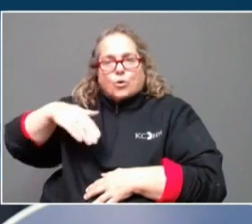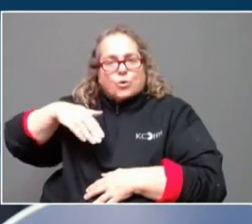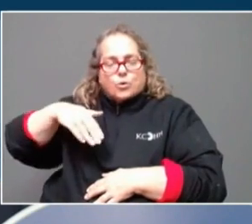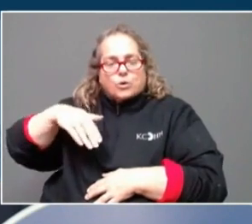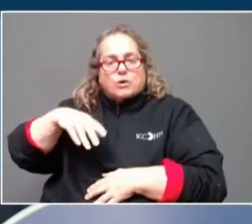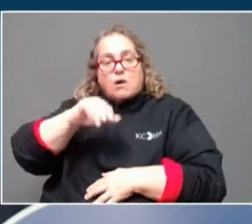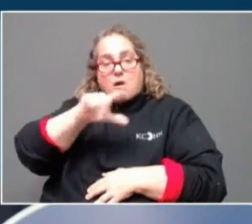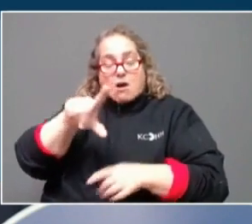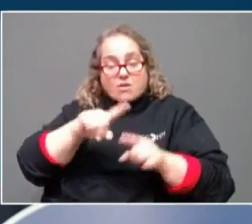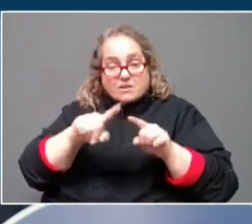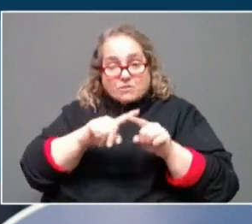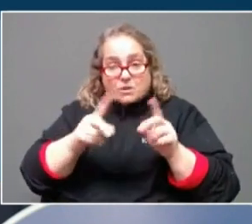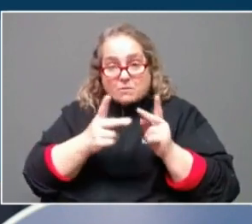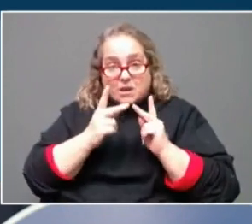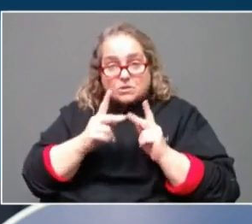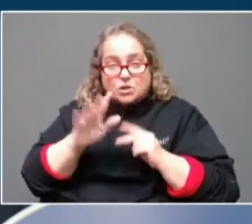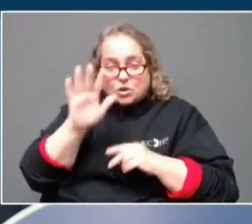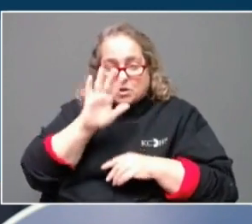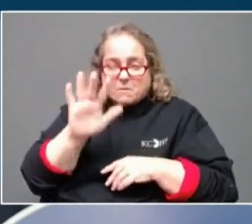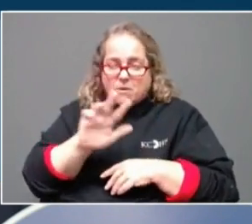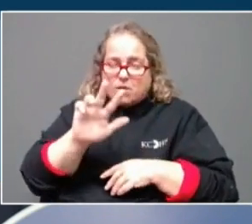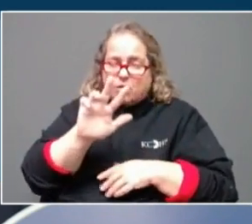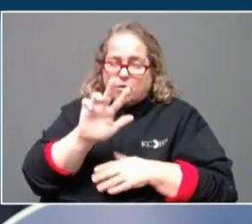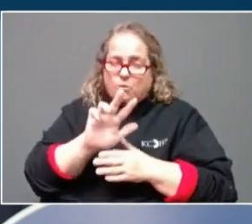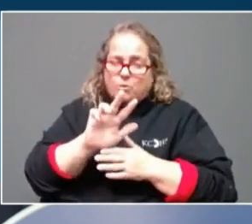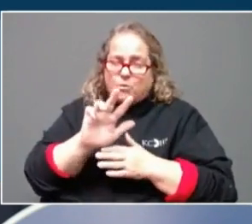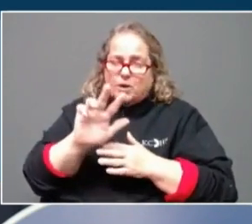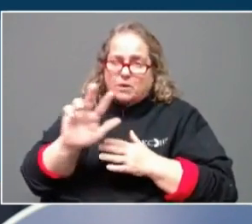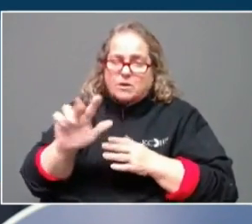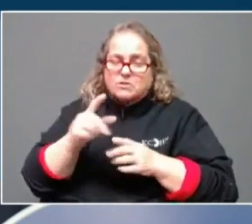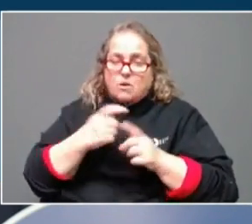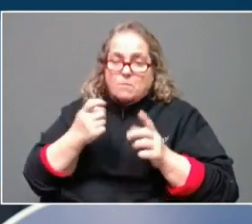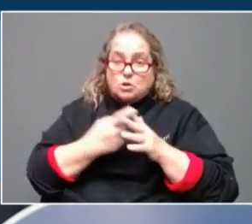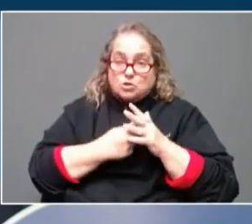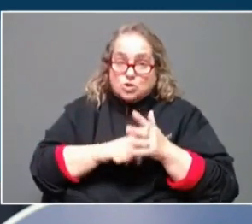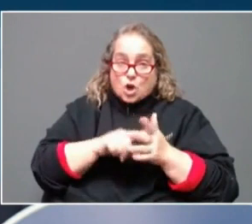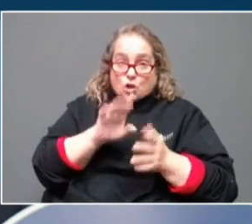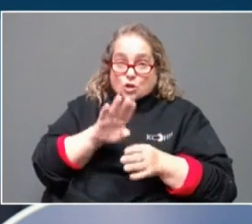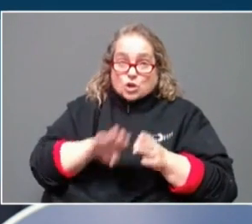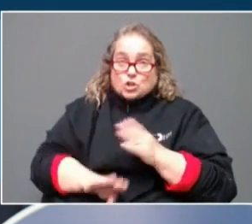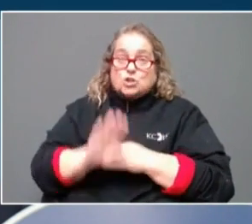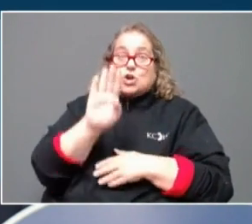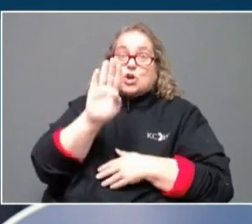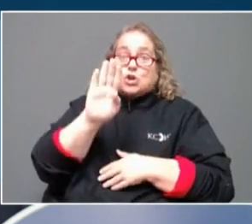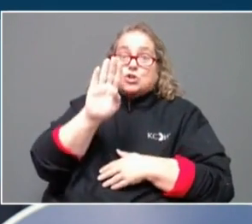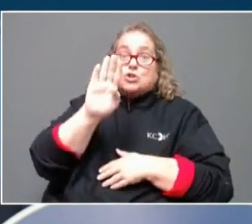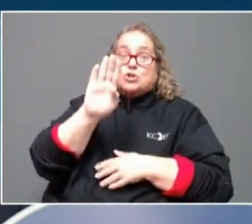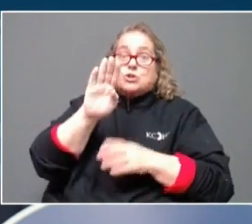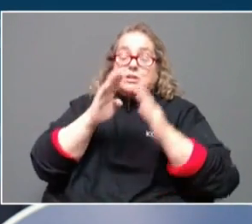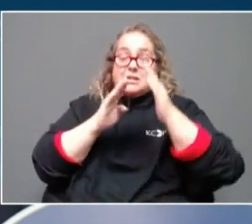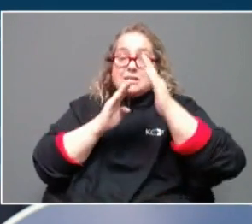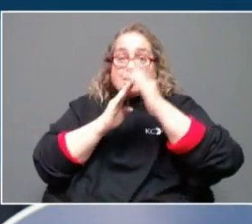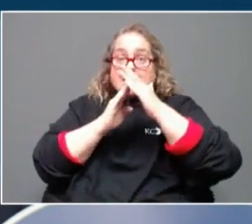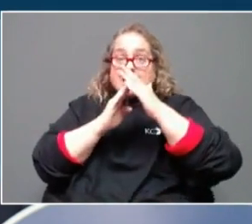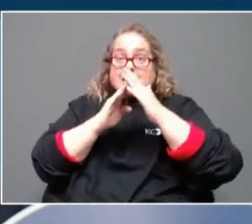be about three weeks or so from the start of their surge to the time they reached the peak. And if that's the case then hopefully this week will be